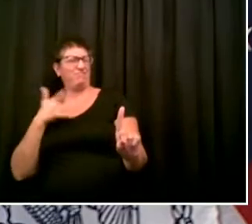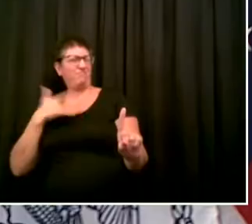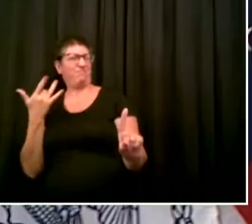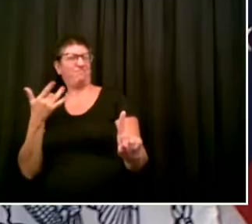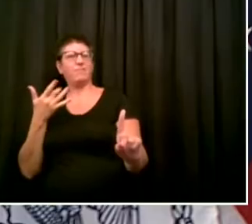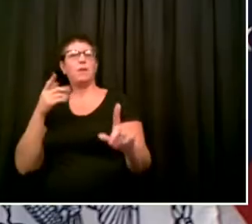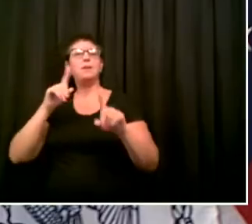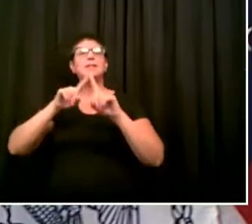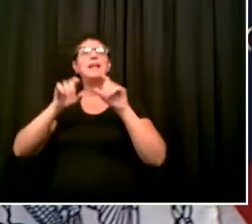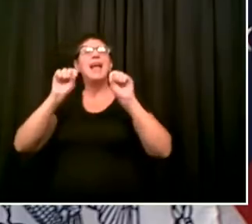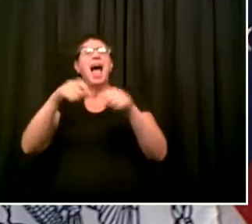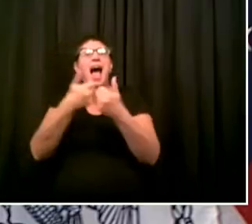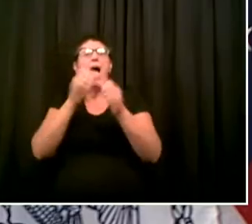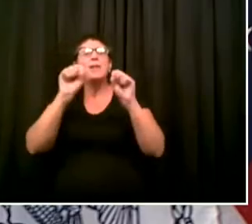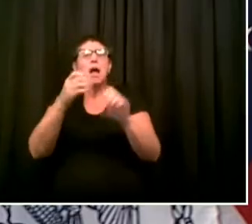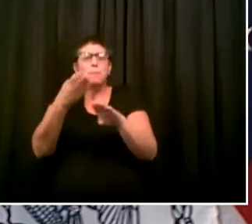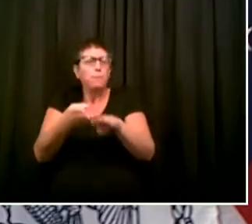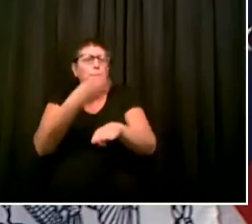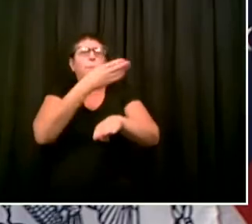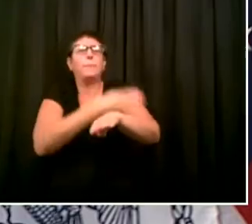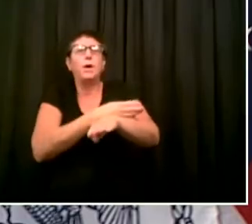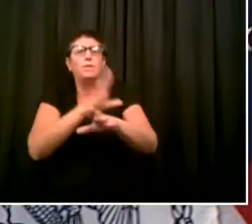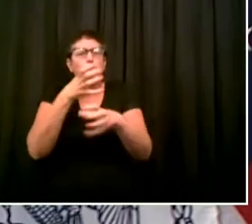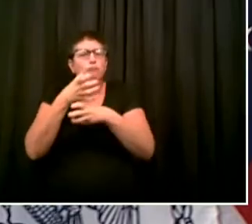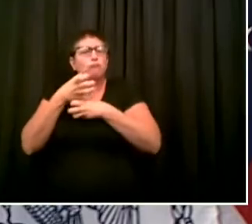PROPERLY. I WONDER HOW YOU